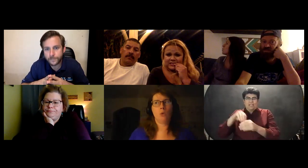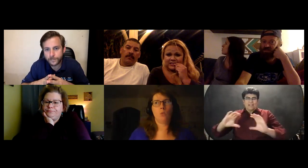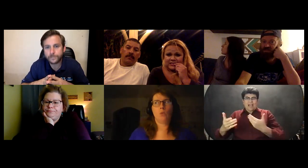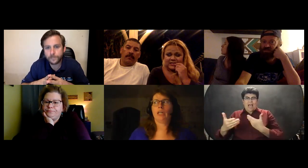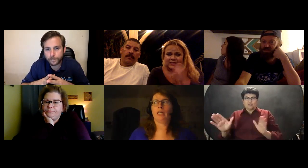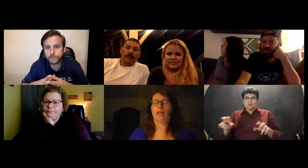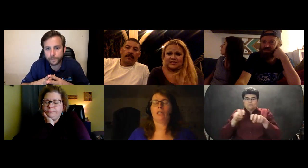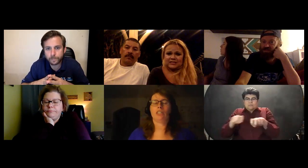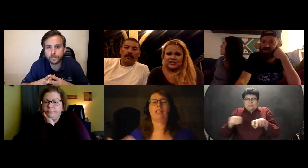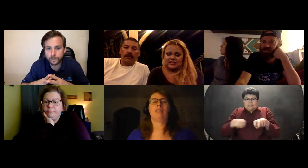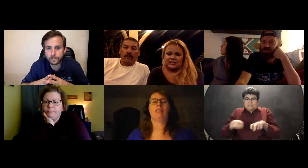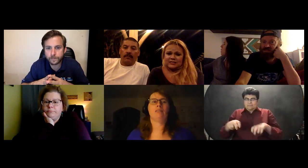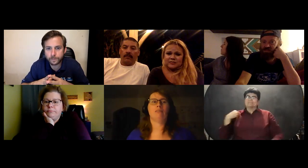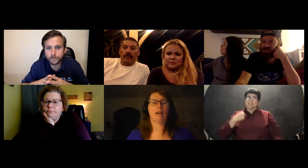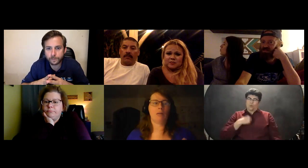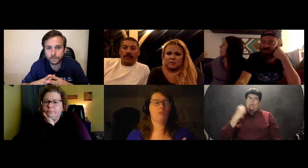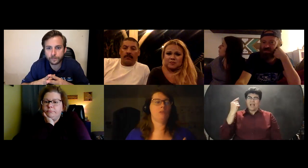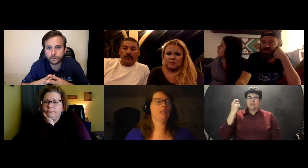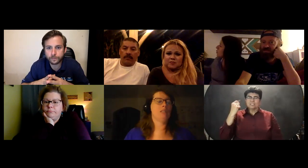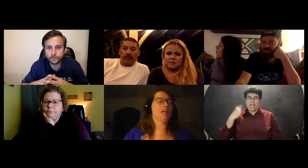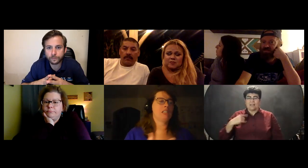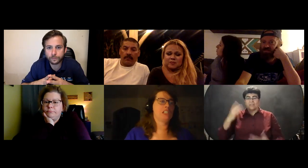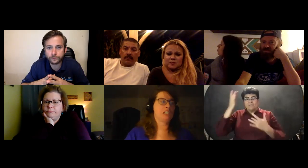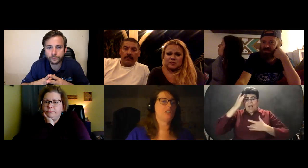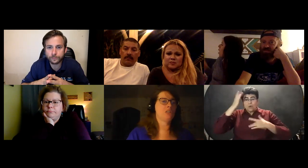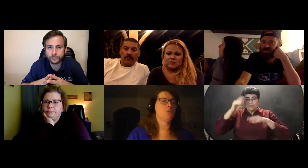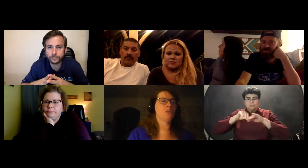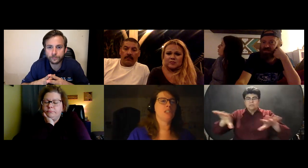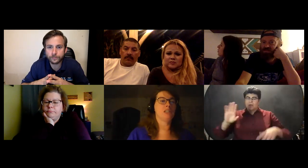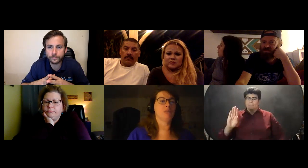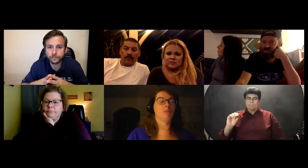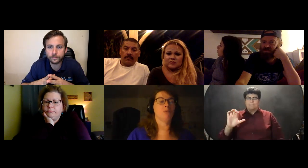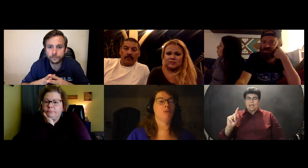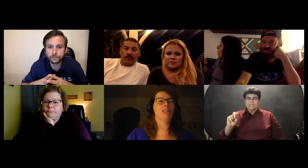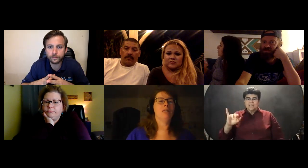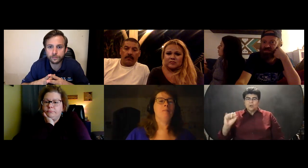we kind of understand the viral and the